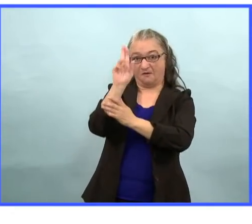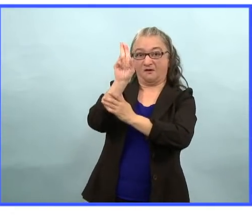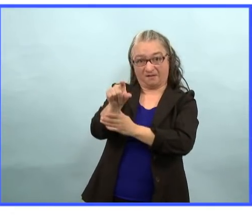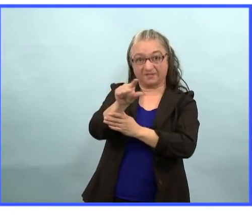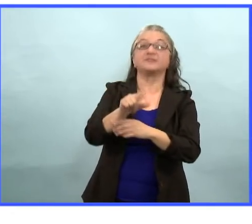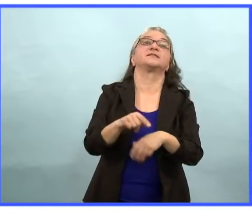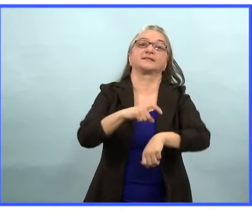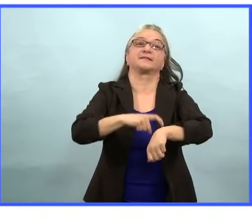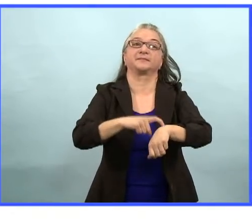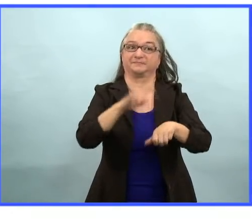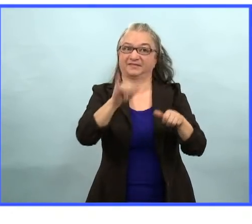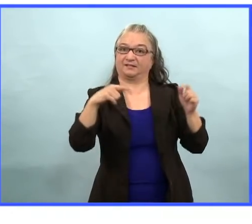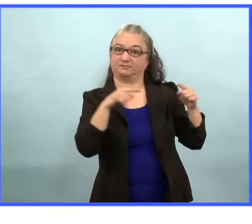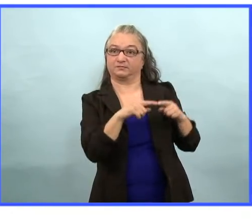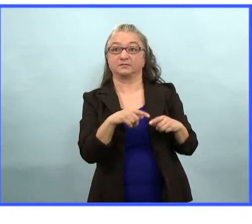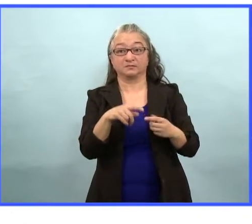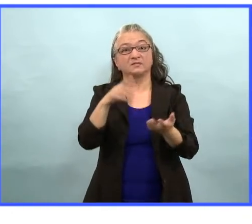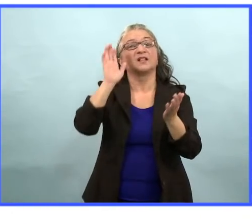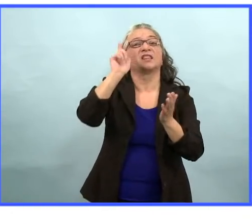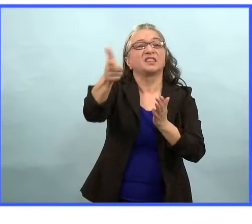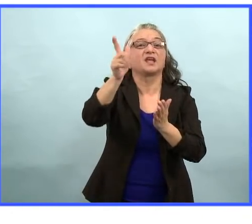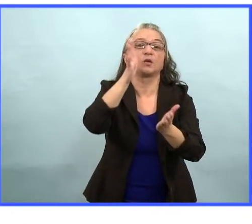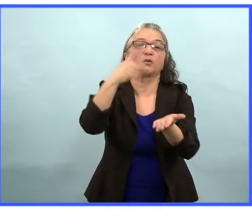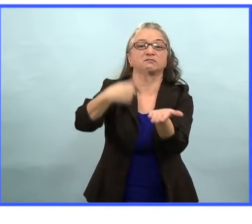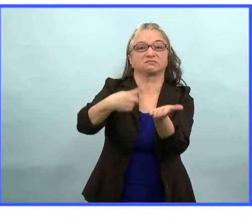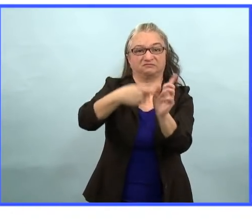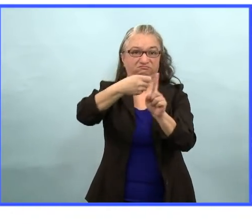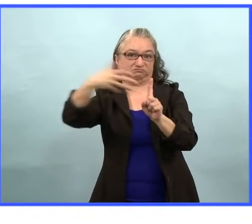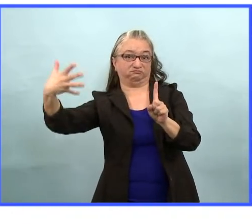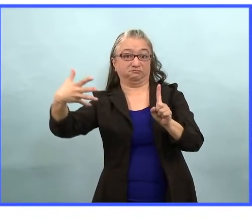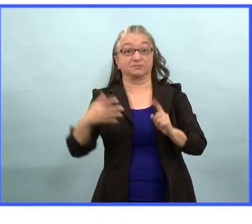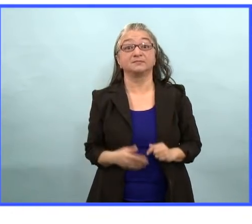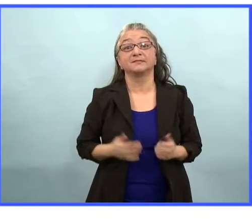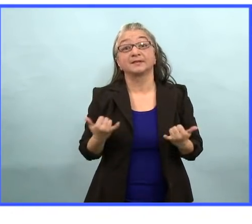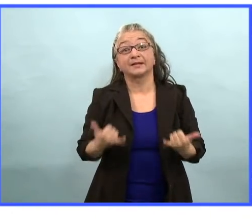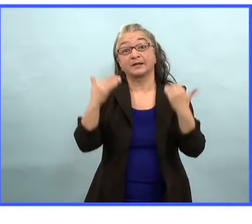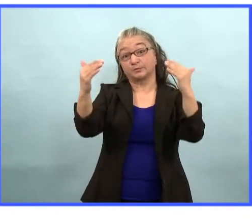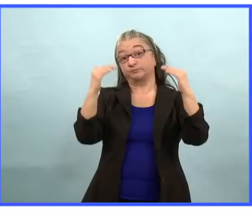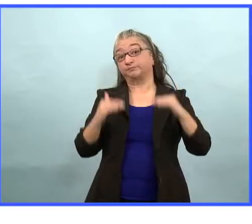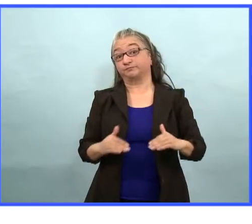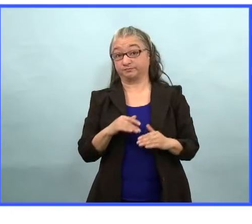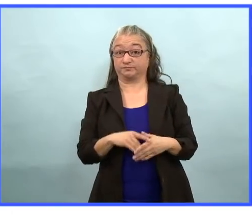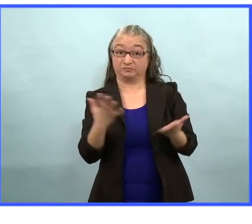this is a population pyramid that shows the difference in age structures between members